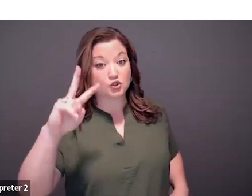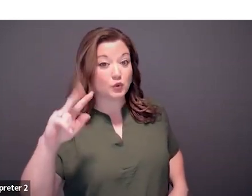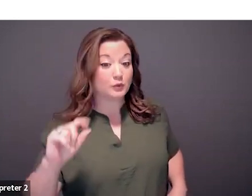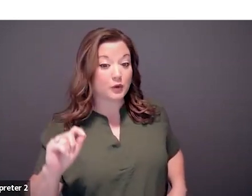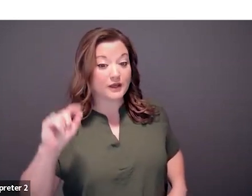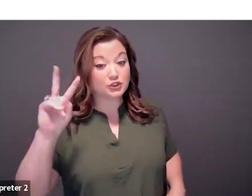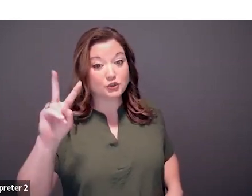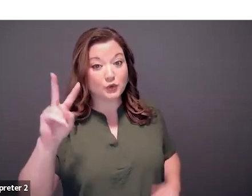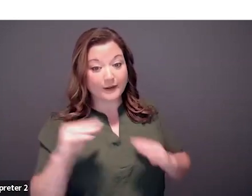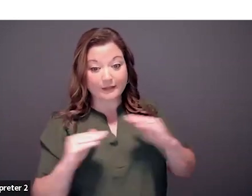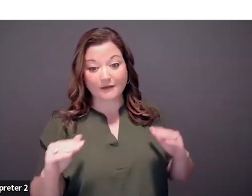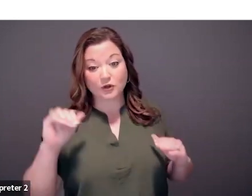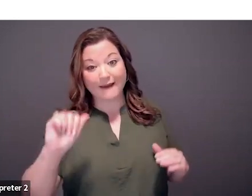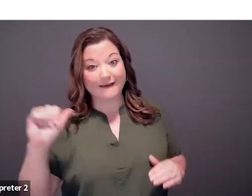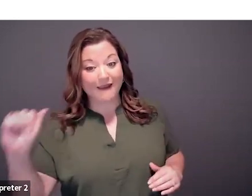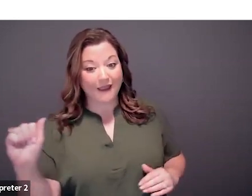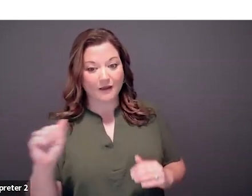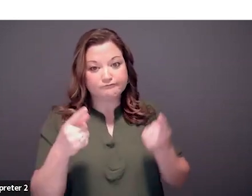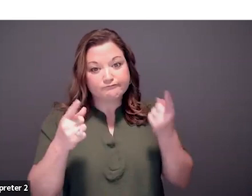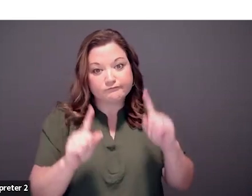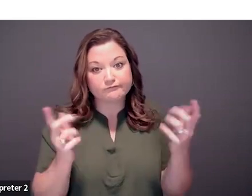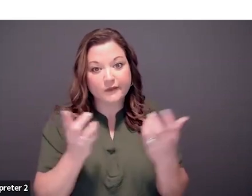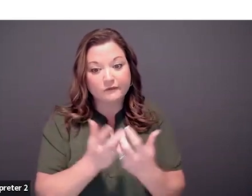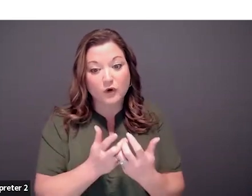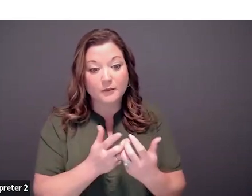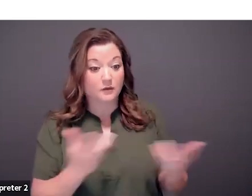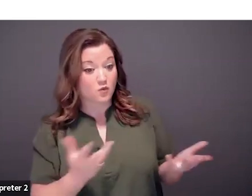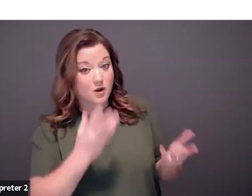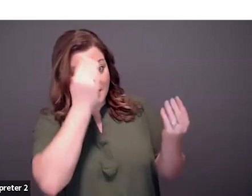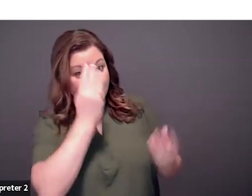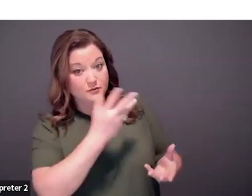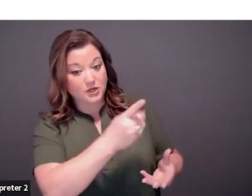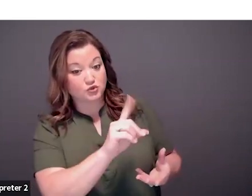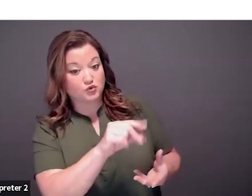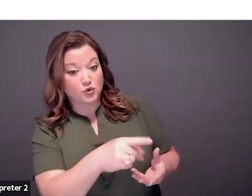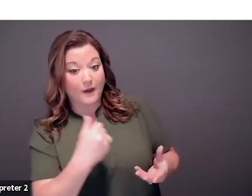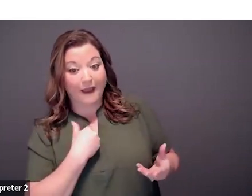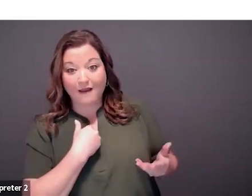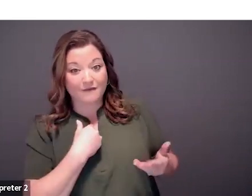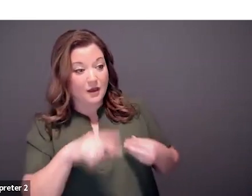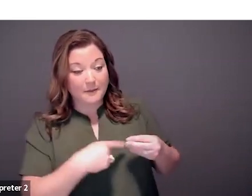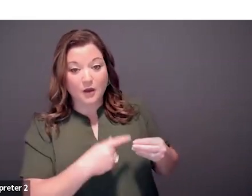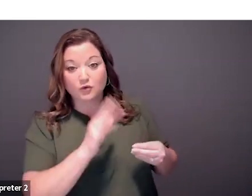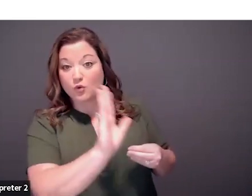What information do you have on the accessibility conformance of whatever product you're asking about?